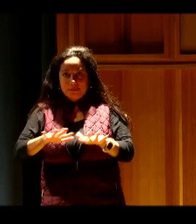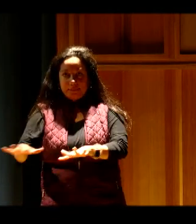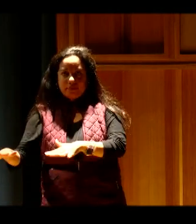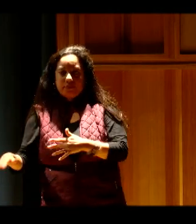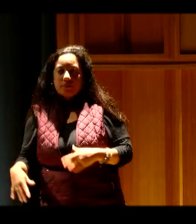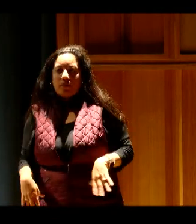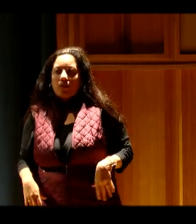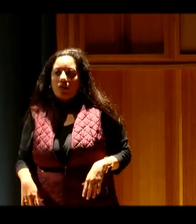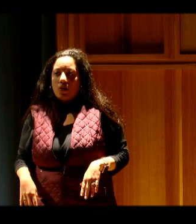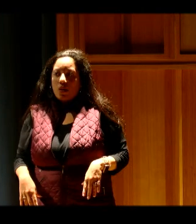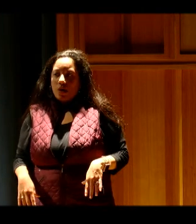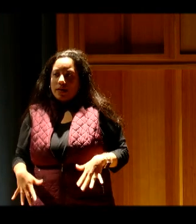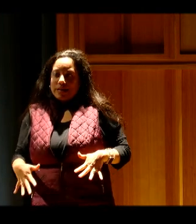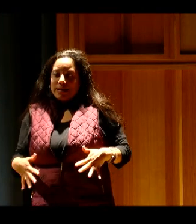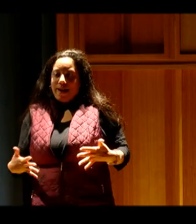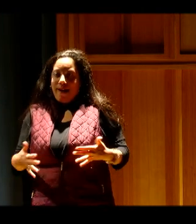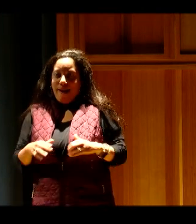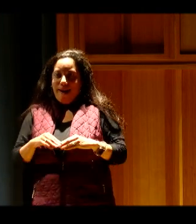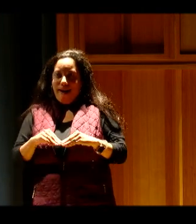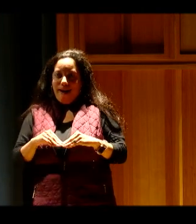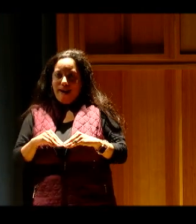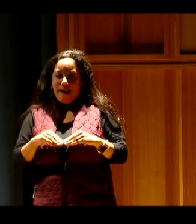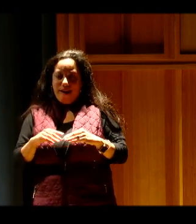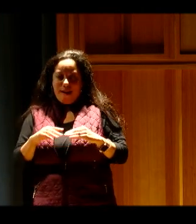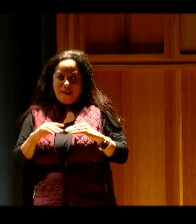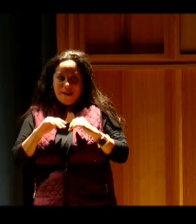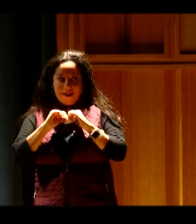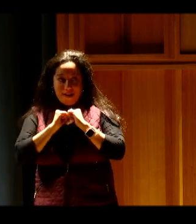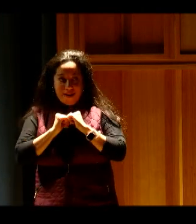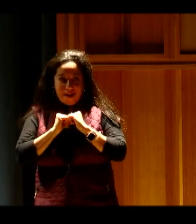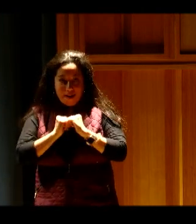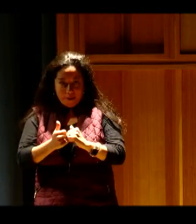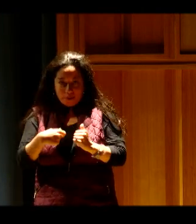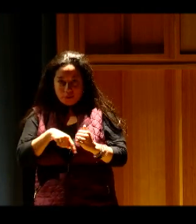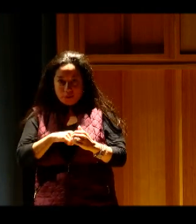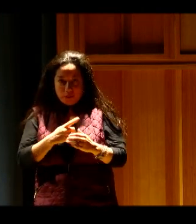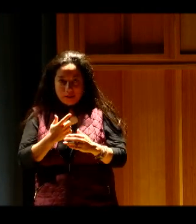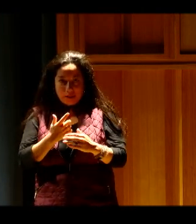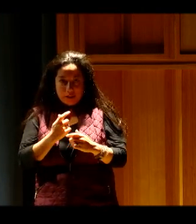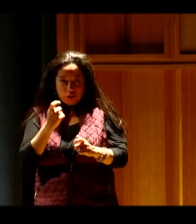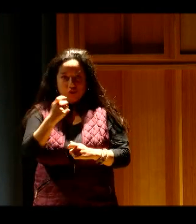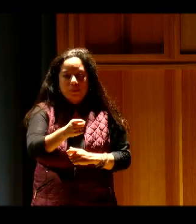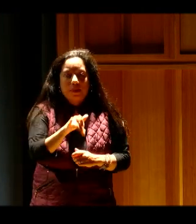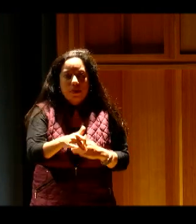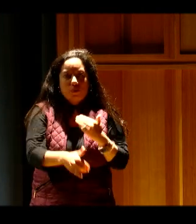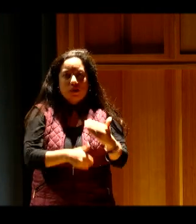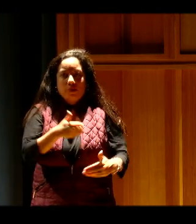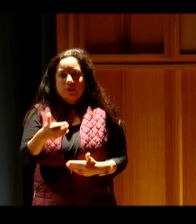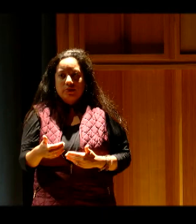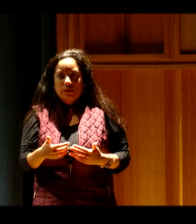And so how do we contribute to that process. What is the contribution of cultural heritage to decarbonisation?